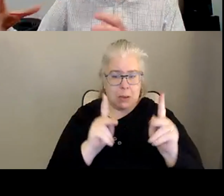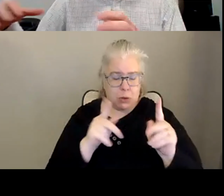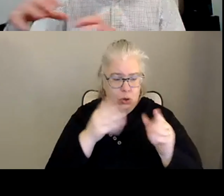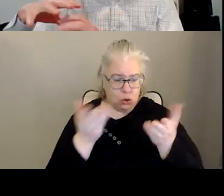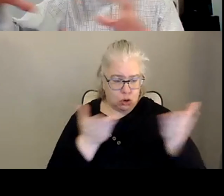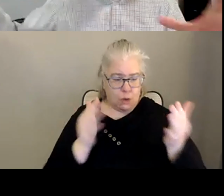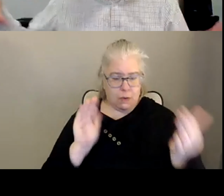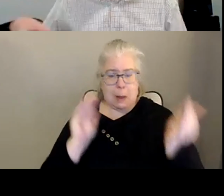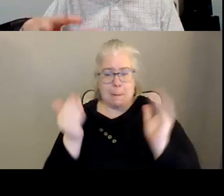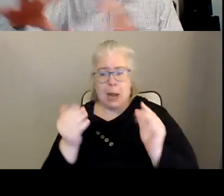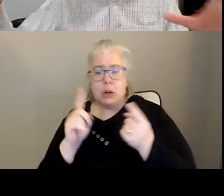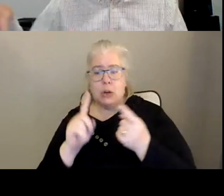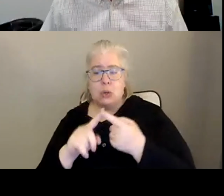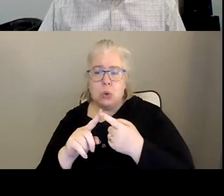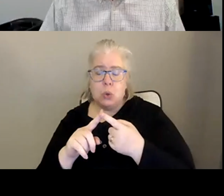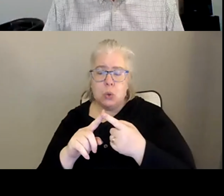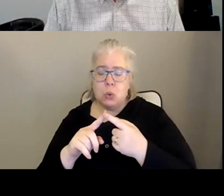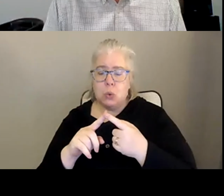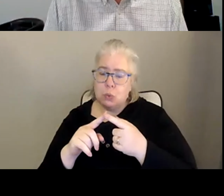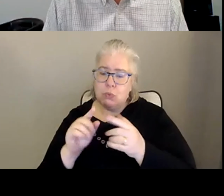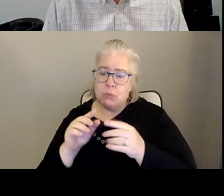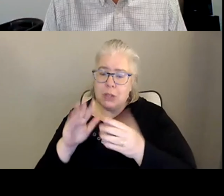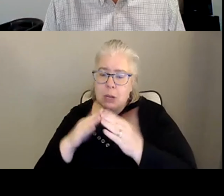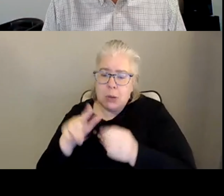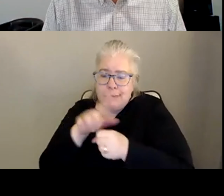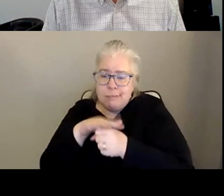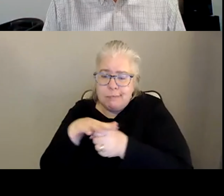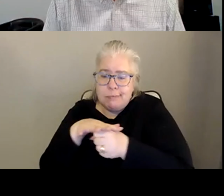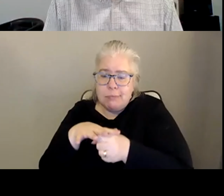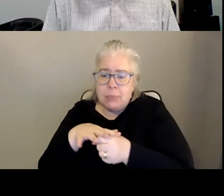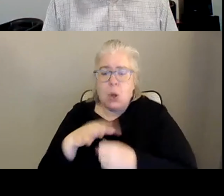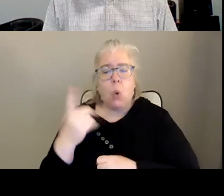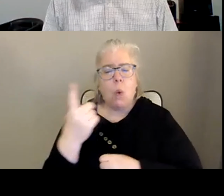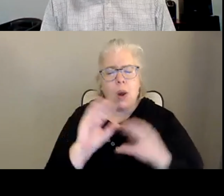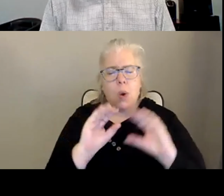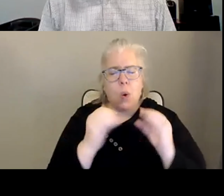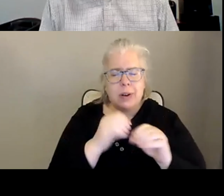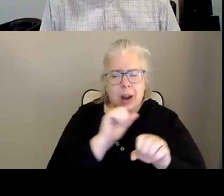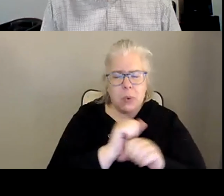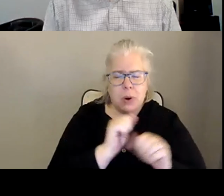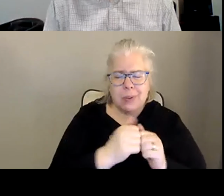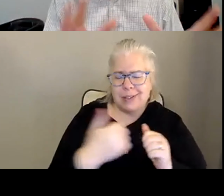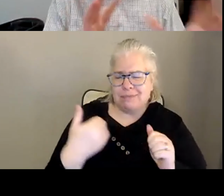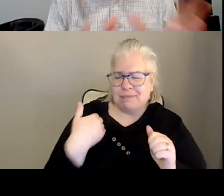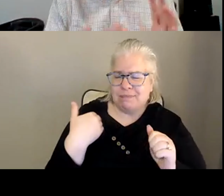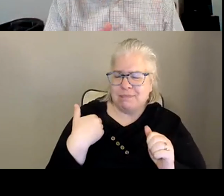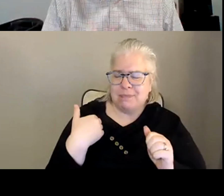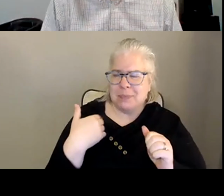to kind of the immediate community. That there was one organization that I was working with in the timeframe